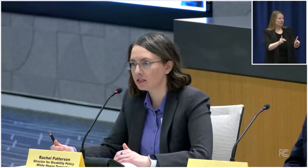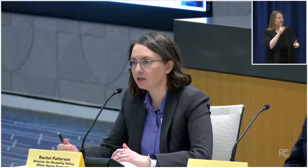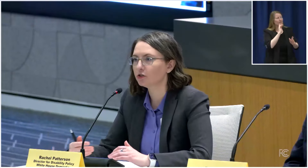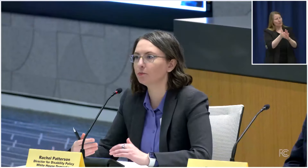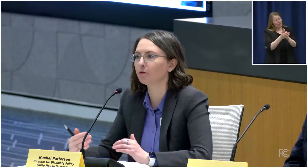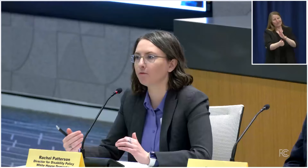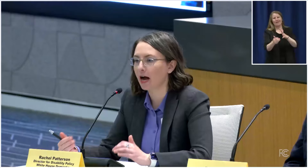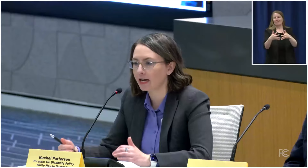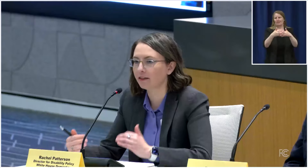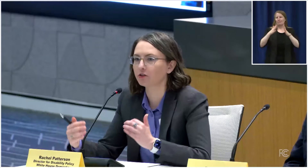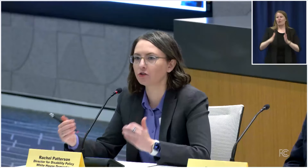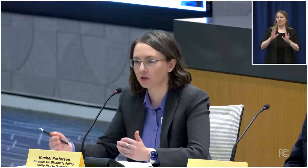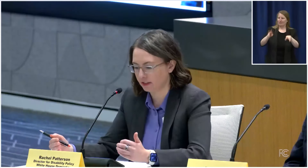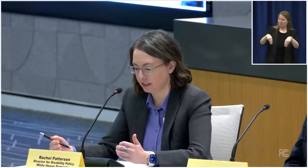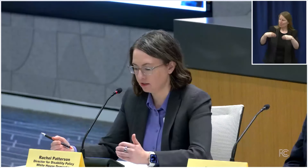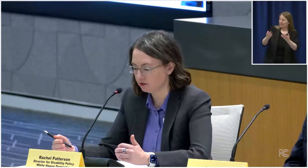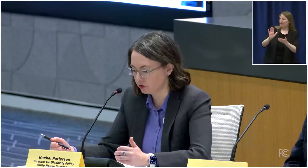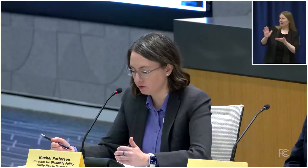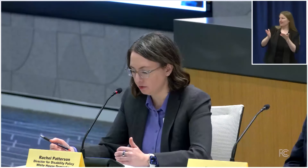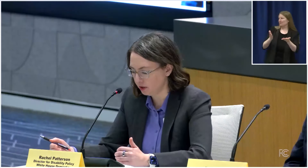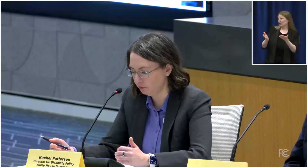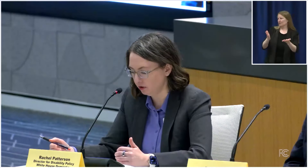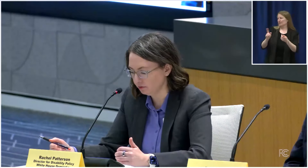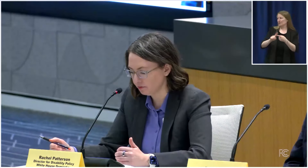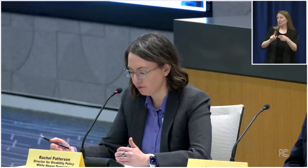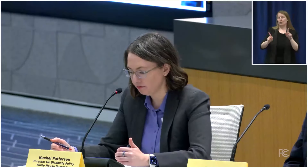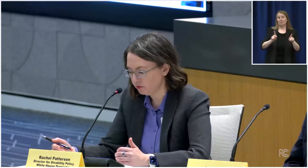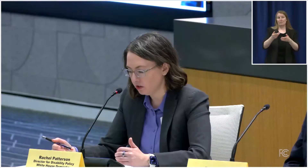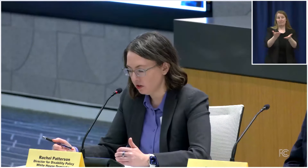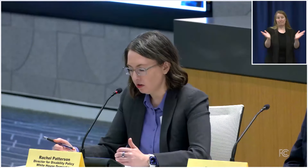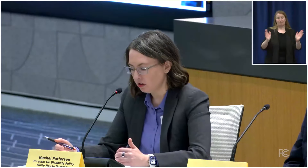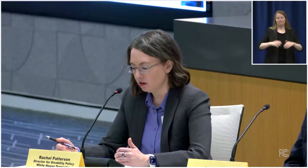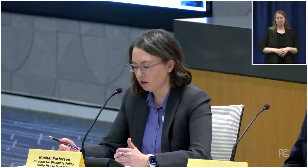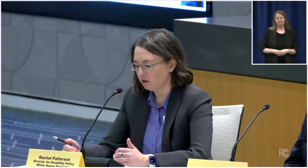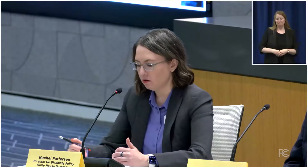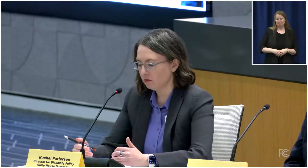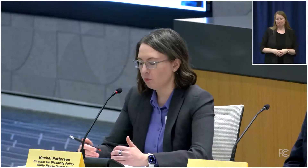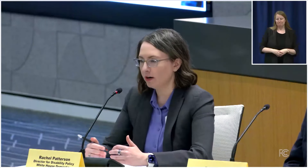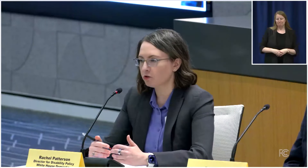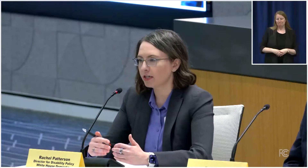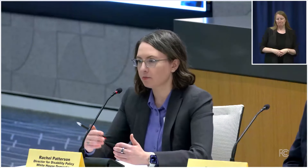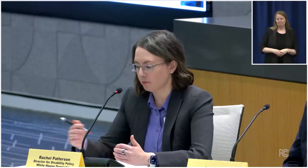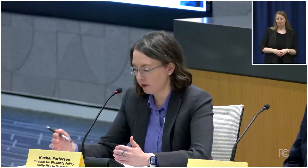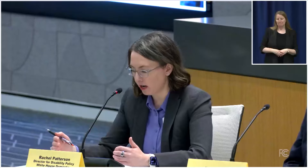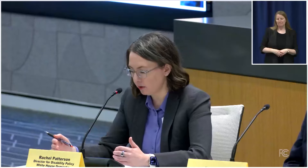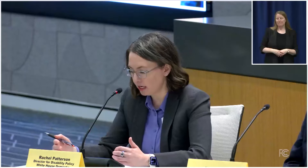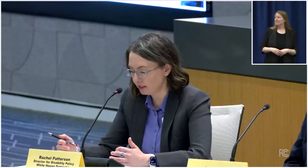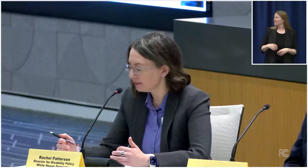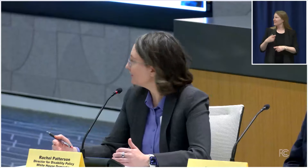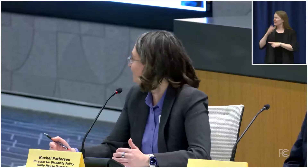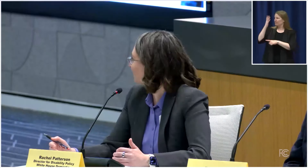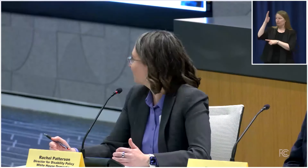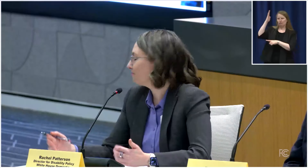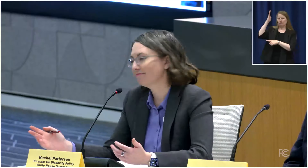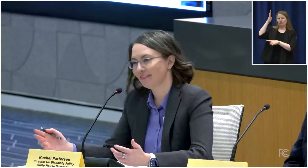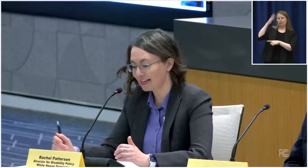GOVERNMENT SERVICES MEET THE NEEDS OF THE PEOPLE, REBUILD TRUST IN GOVERNMENT. BUT ALSO THAT WE HAVE A FEDERAL GOVERNMENT THAT